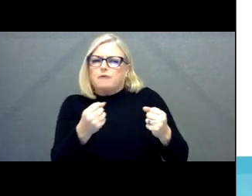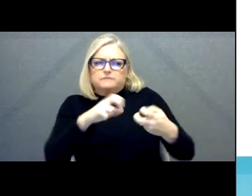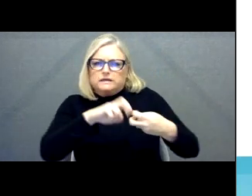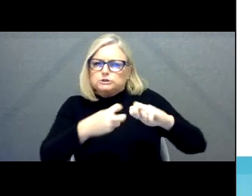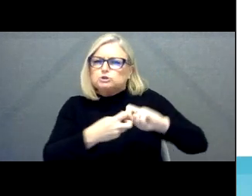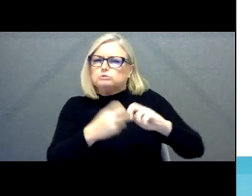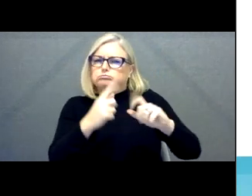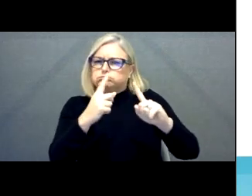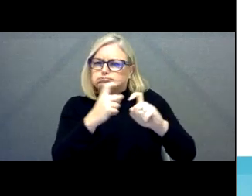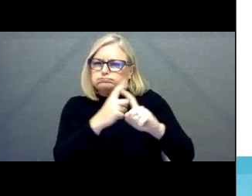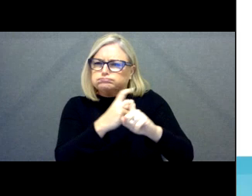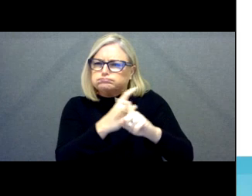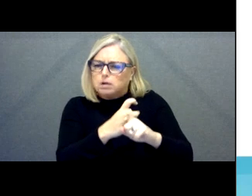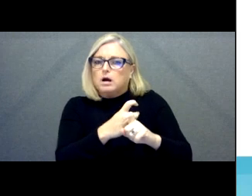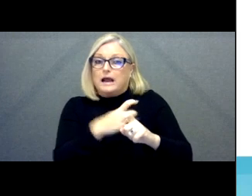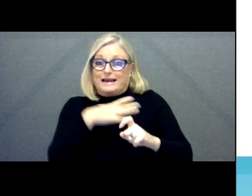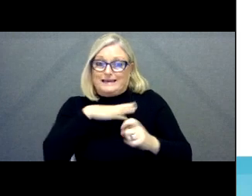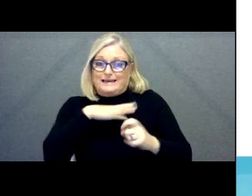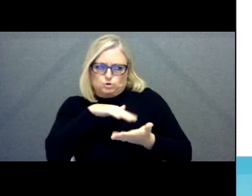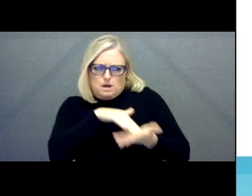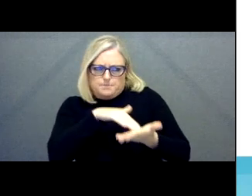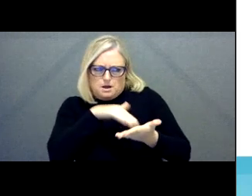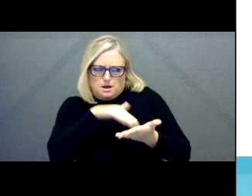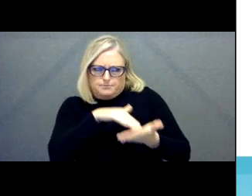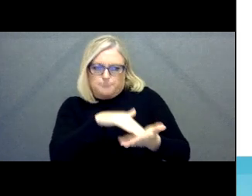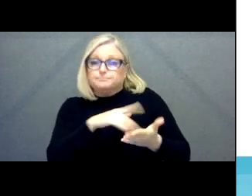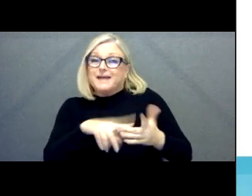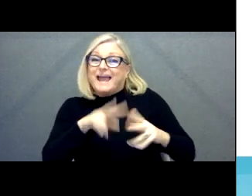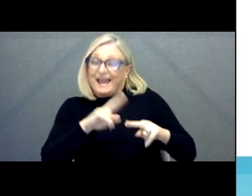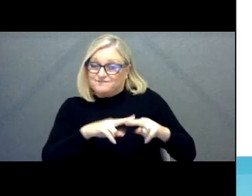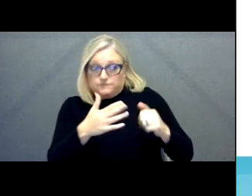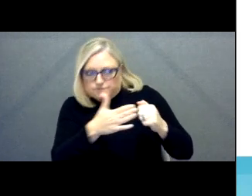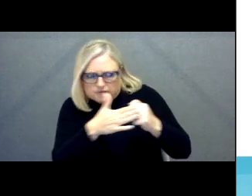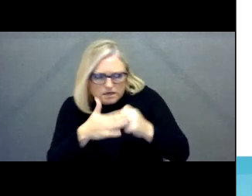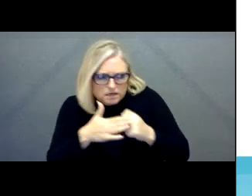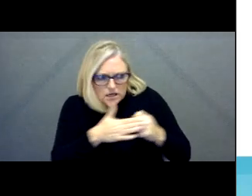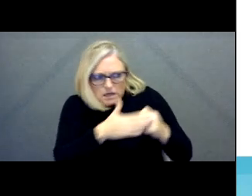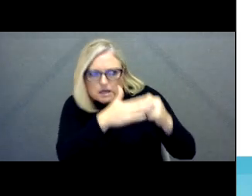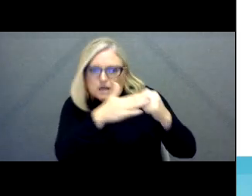those factors it might be that we we assist their lifestyle that leads to that offending but it's a bail